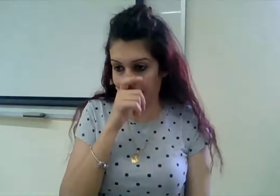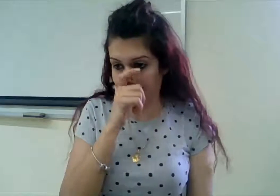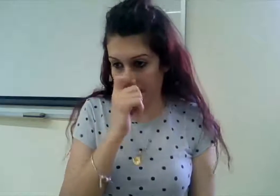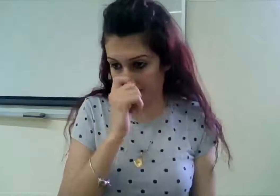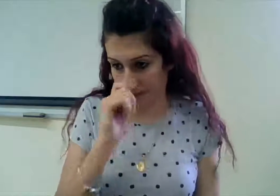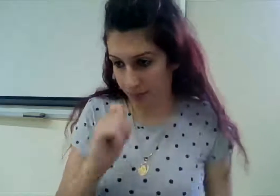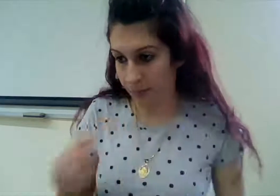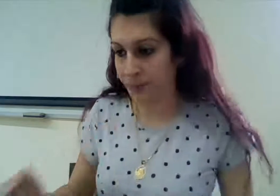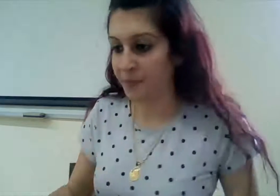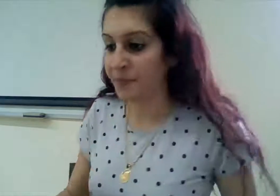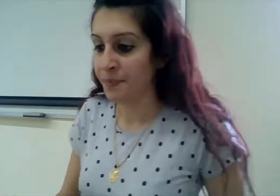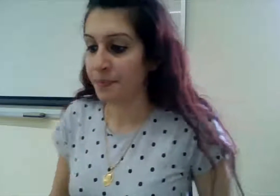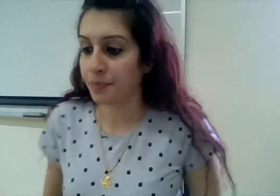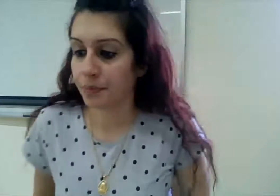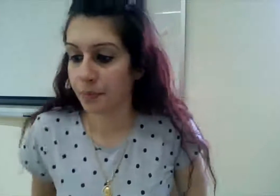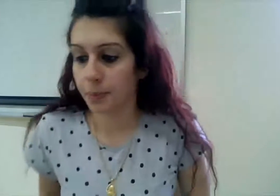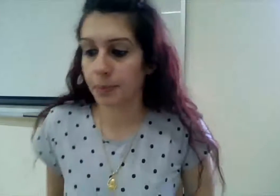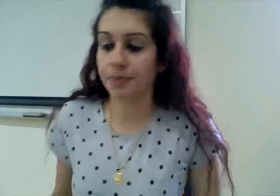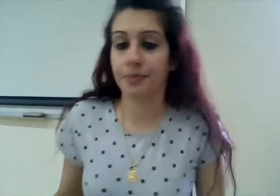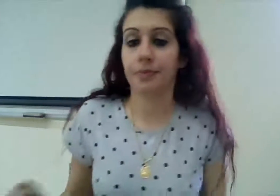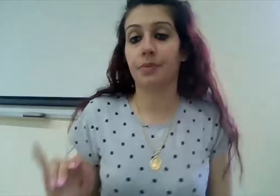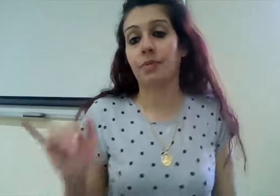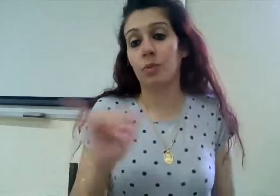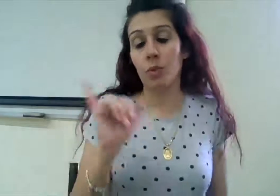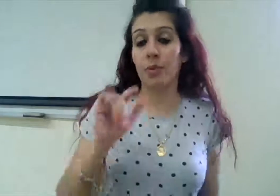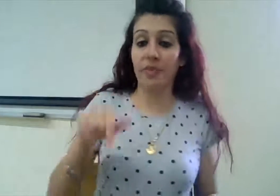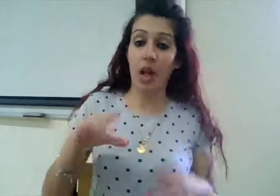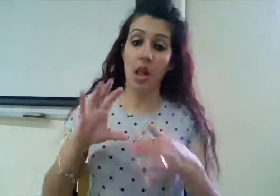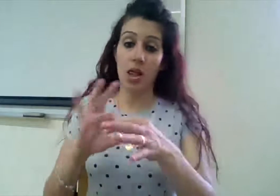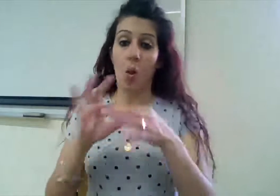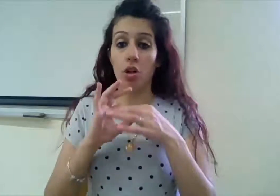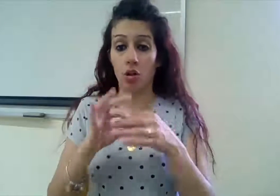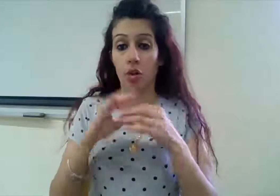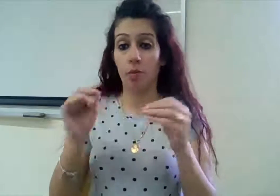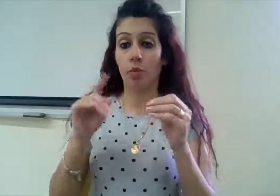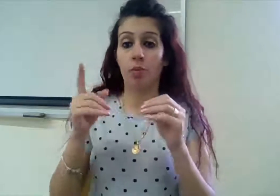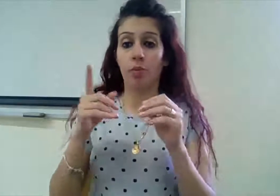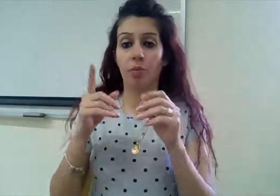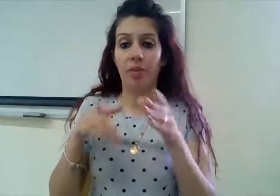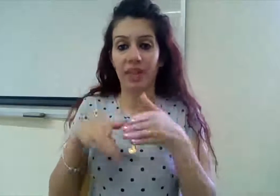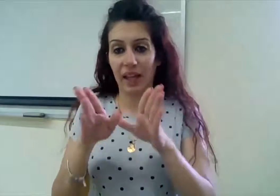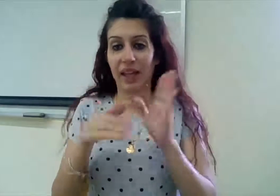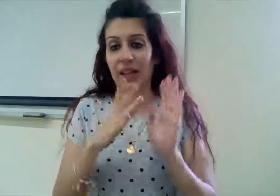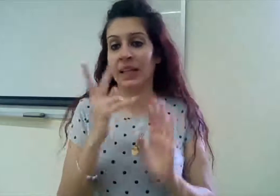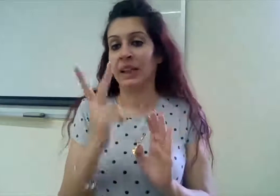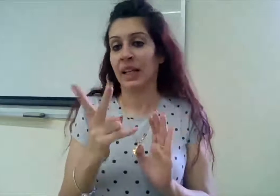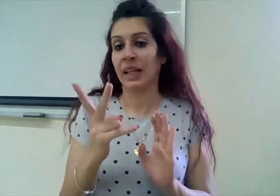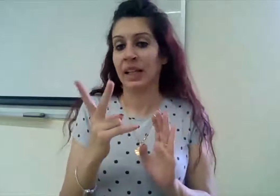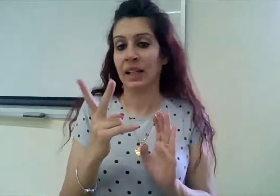to be the best approach and I think it's important when we say blended in a